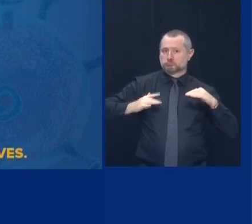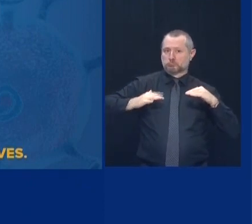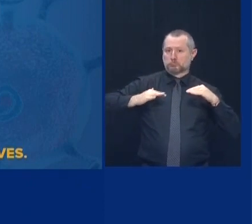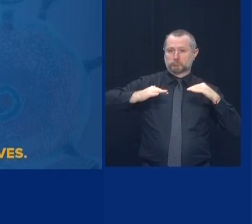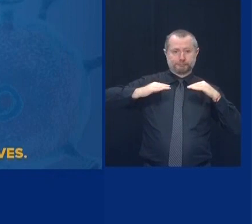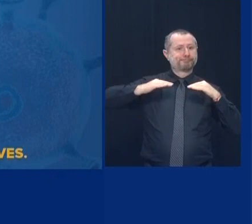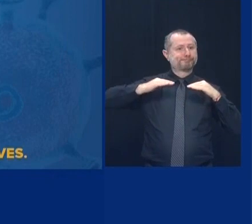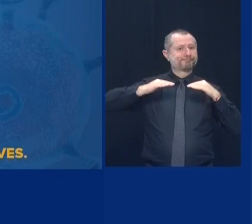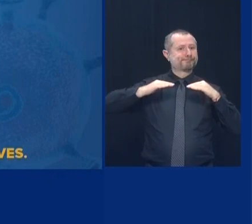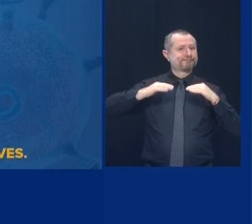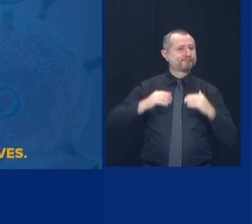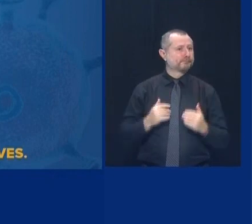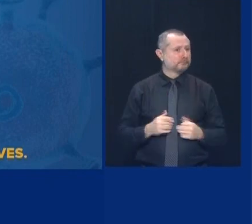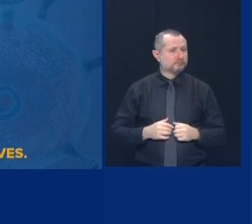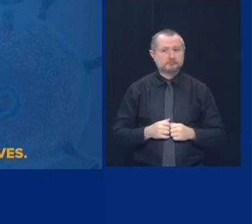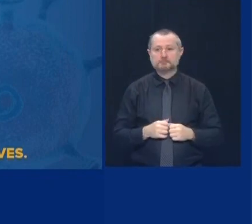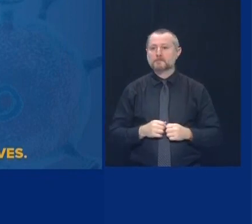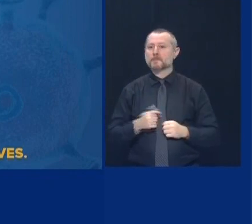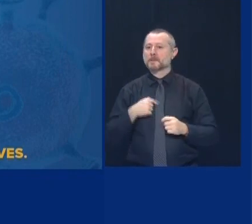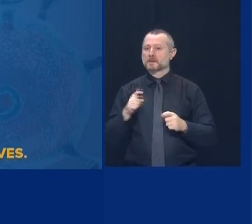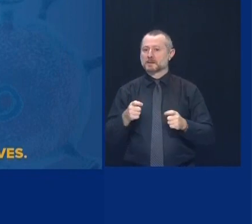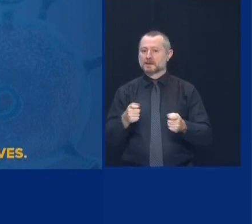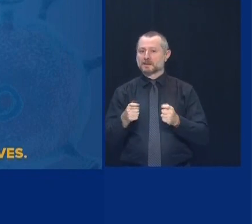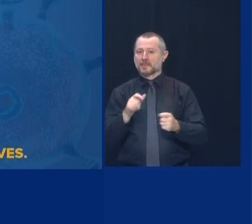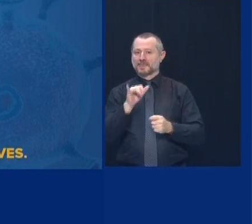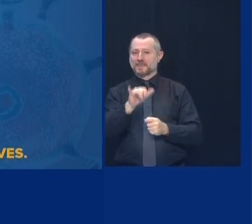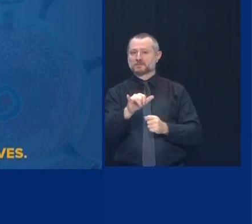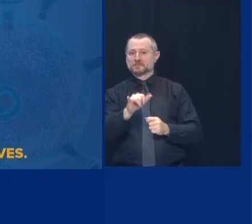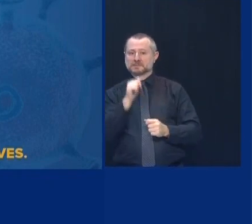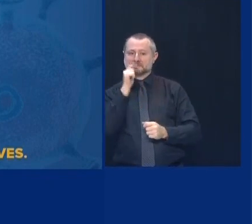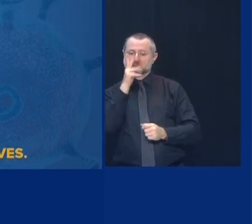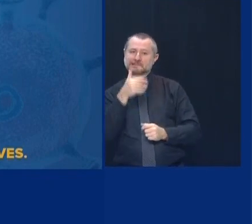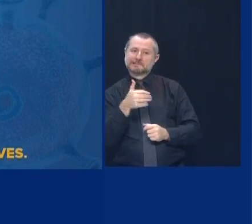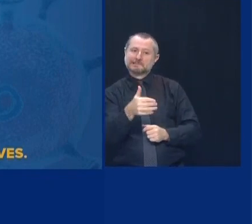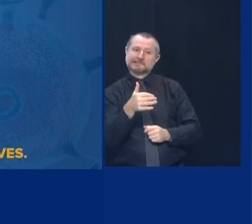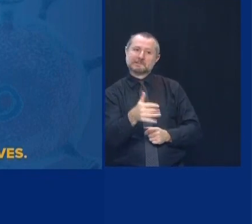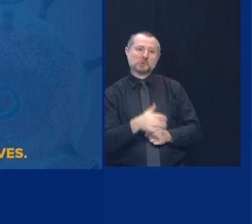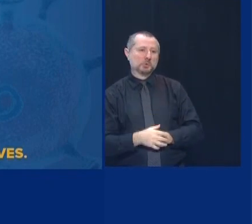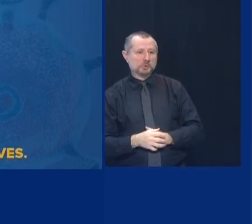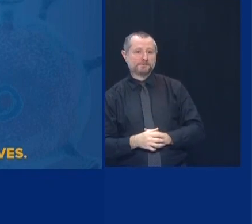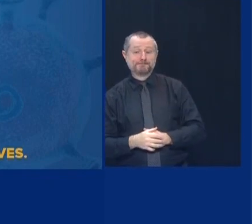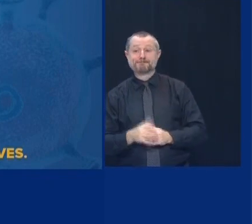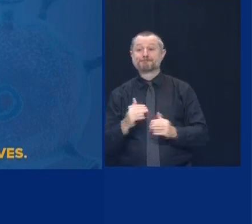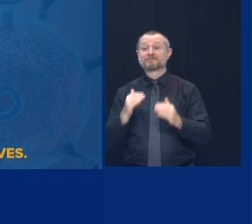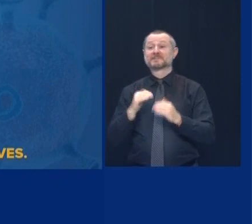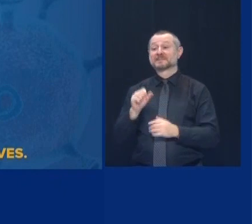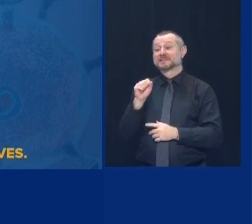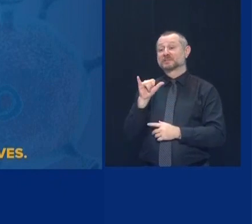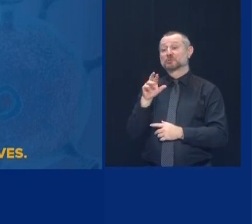IN TERMS OF OVER BURDENING AND WE #j RUNNINGt( INTO Ae1